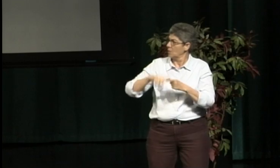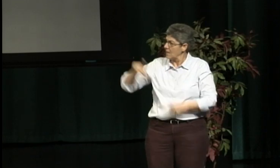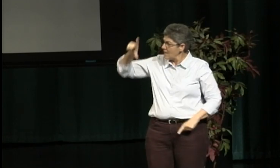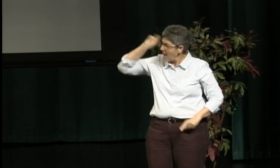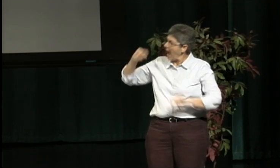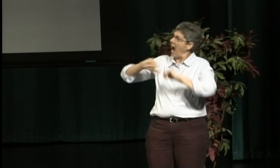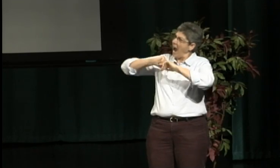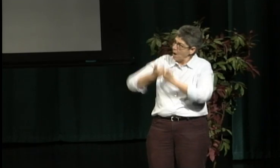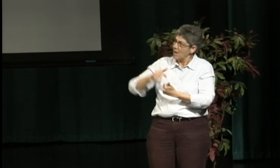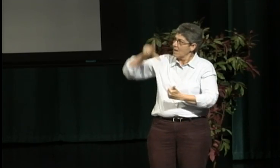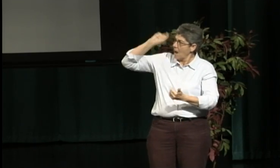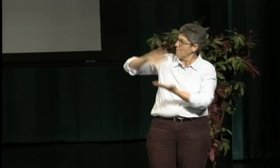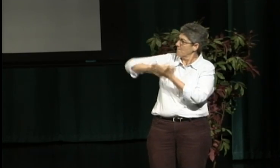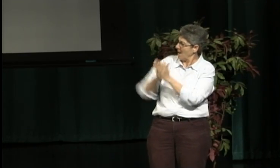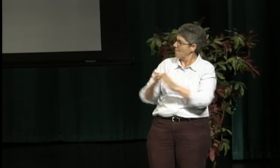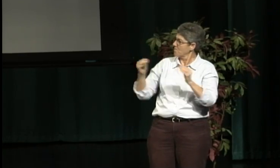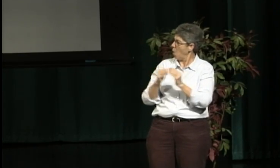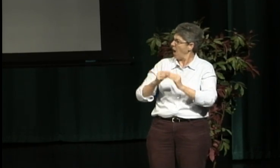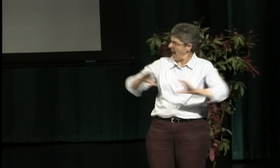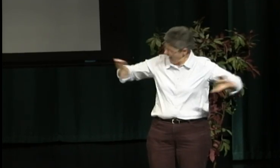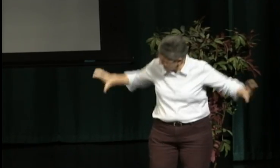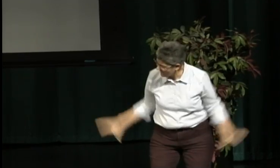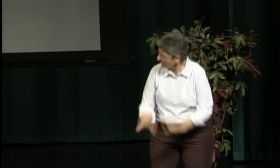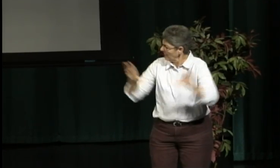What's your advice us here in American and to Gallaudet